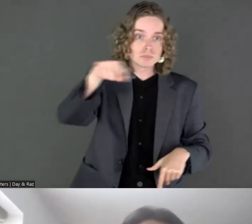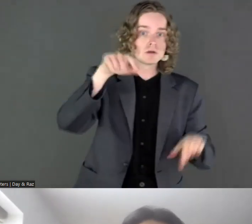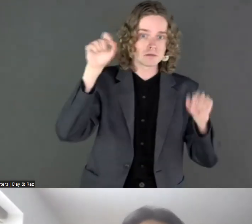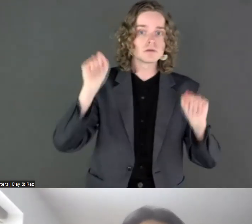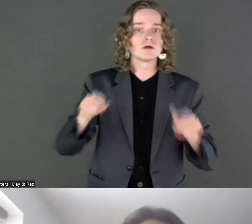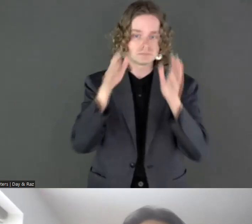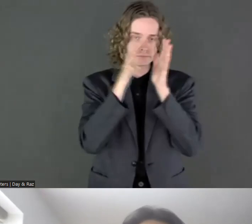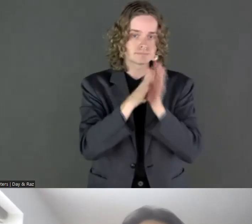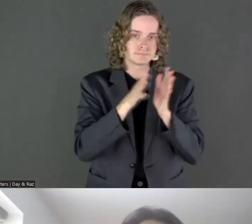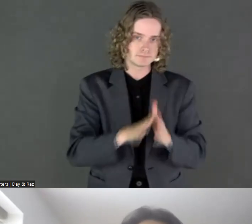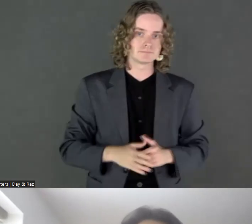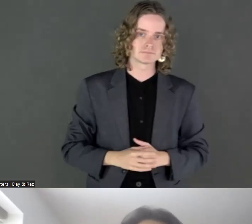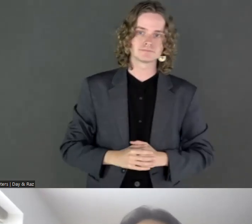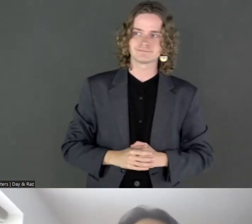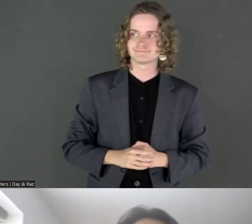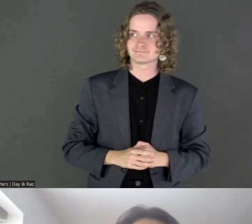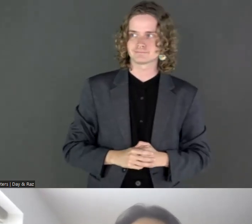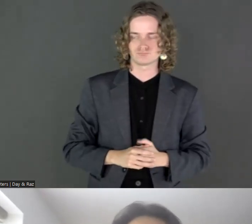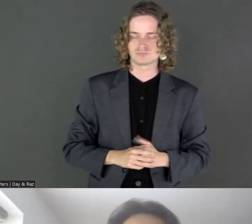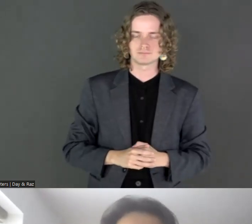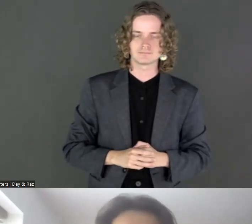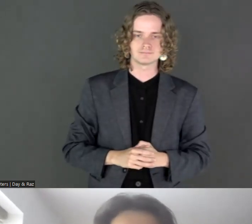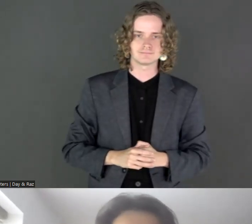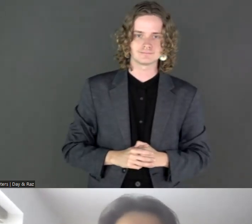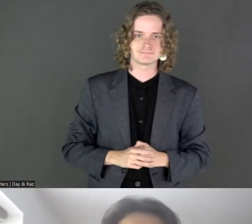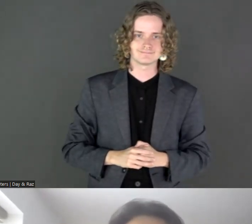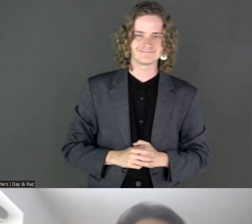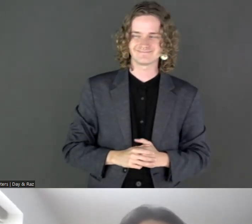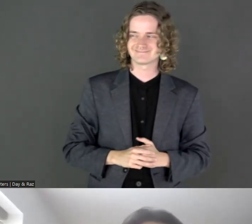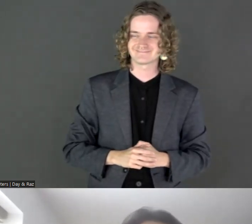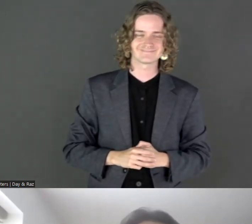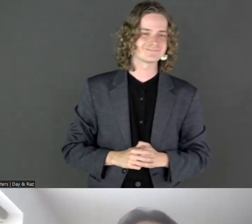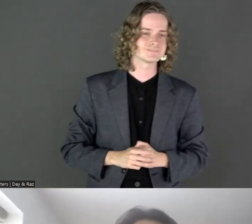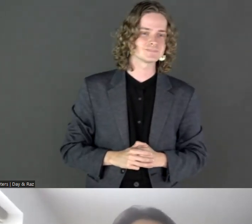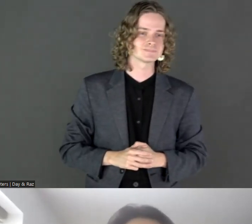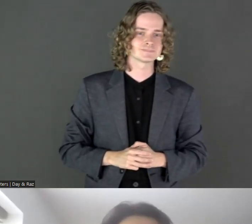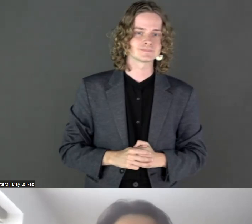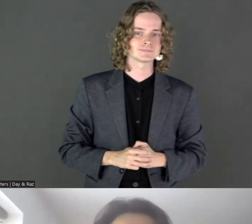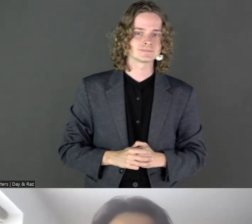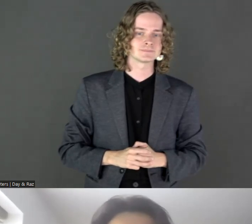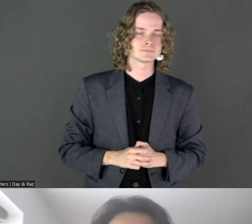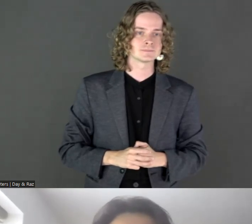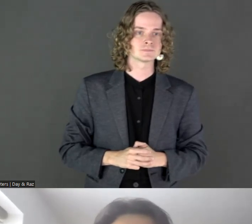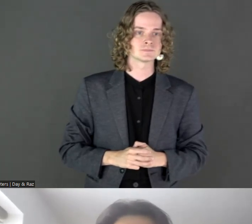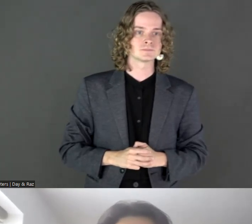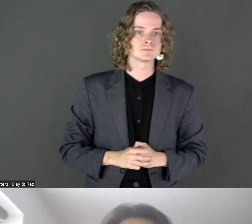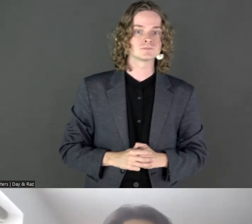Thank you very much. CDIAC. So we Talia, do you have additional